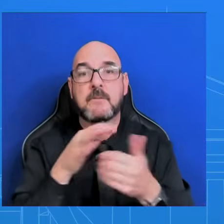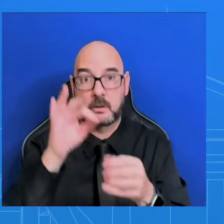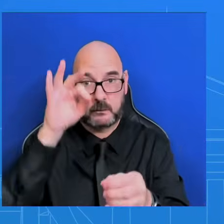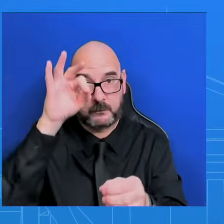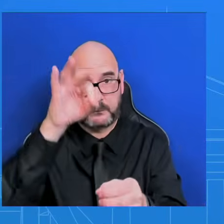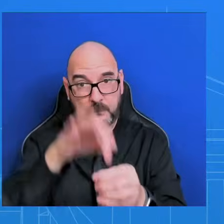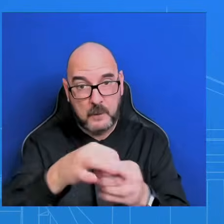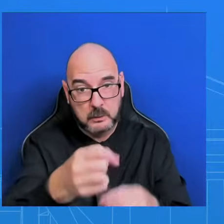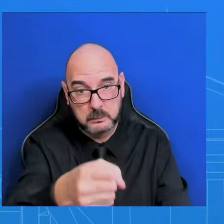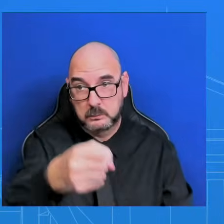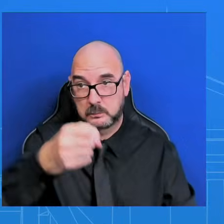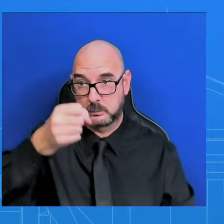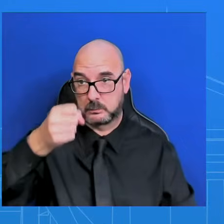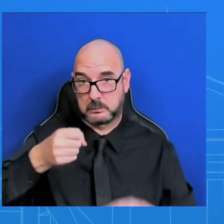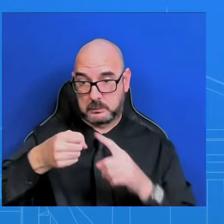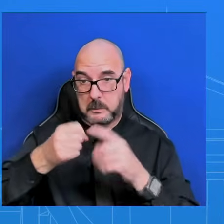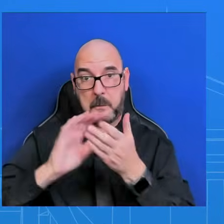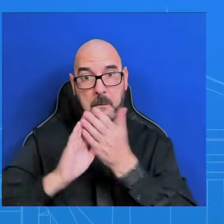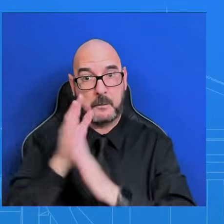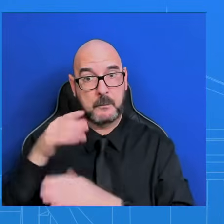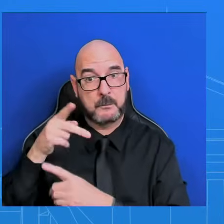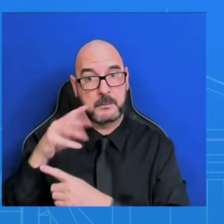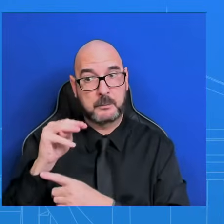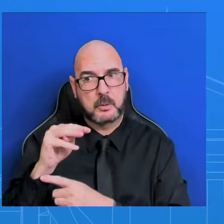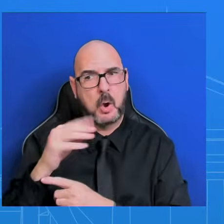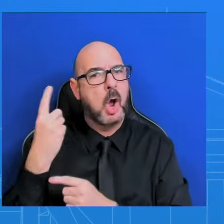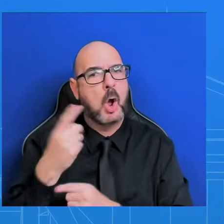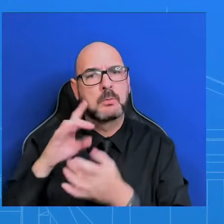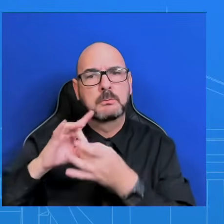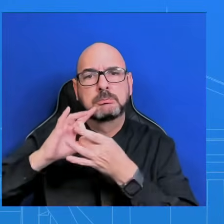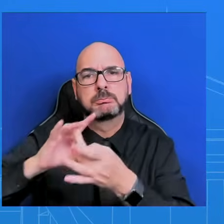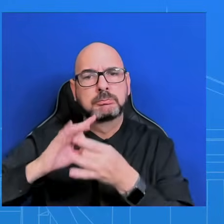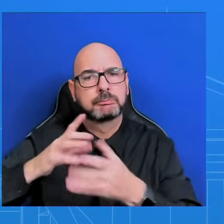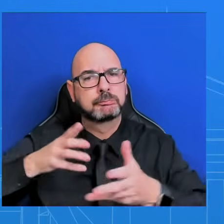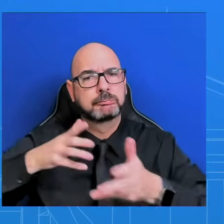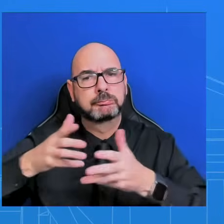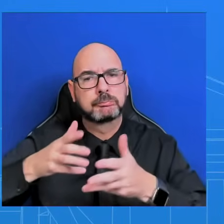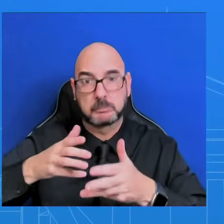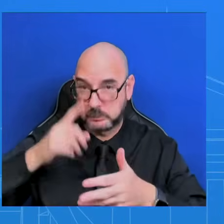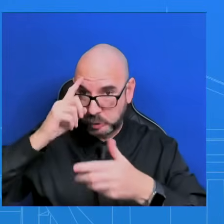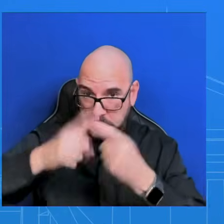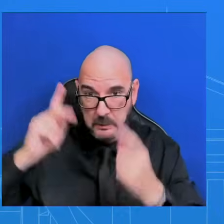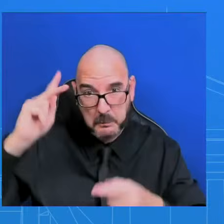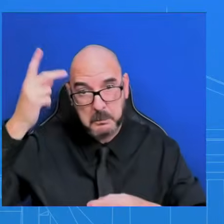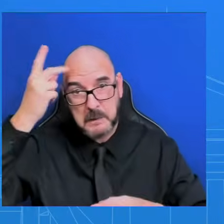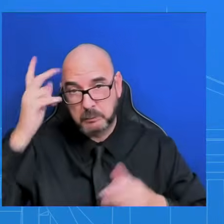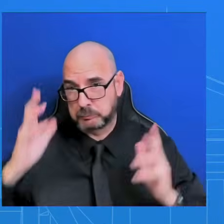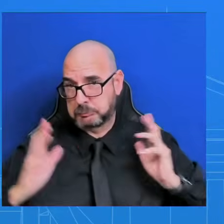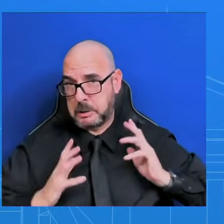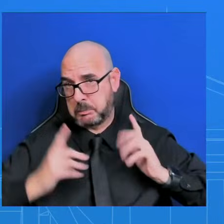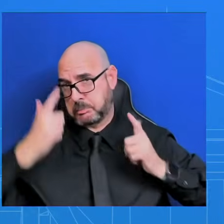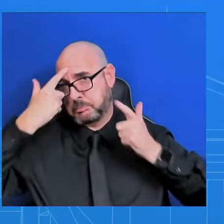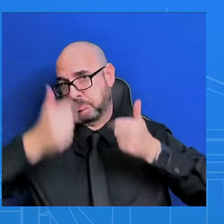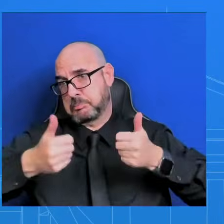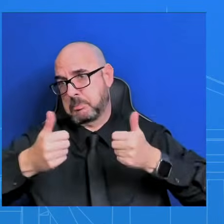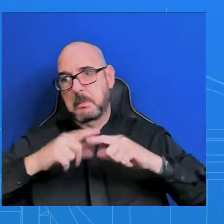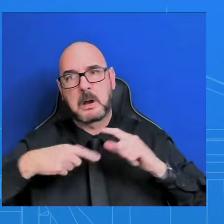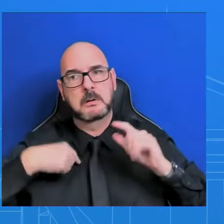regardless of the differences, maybe, on political issues. They chose this government. This is the government that is in charge